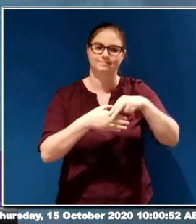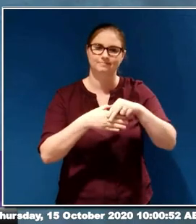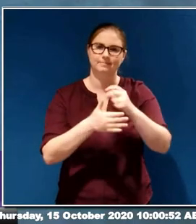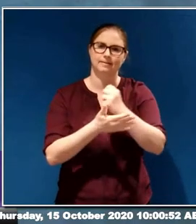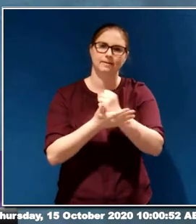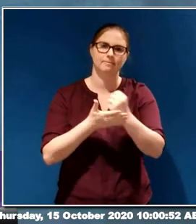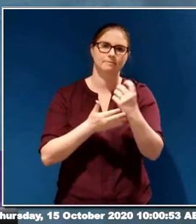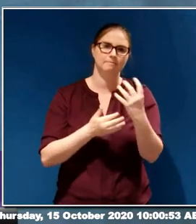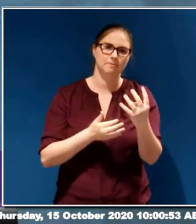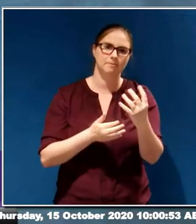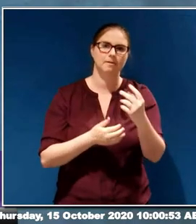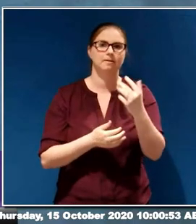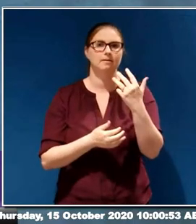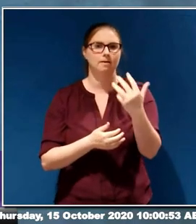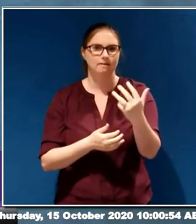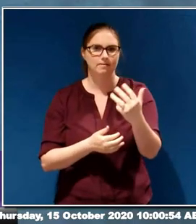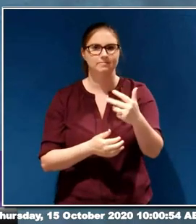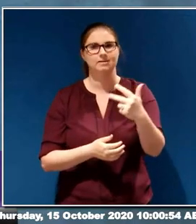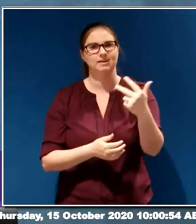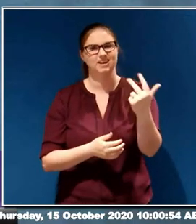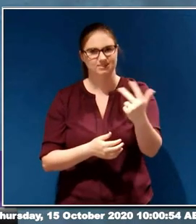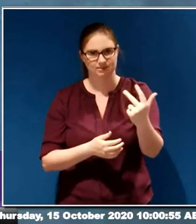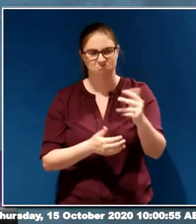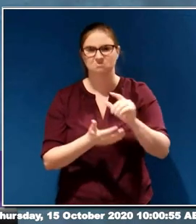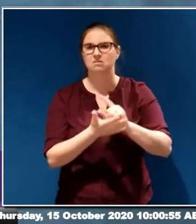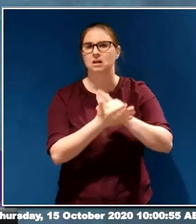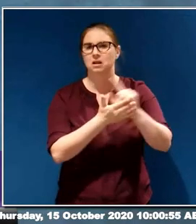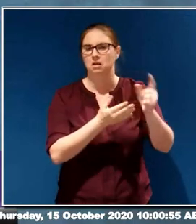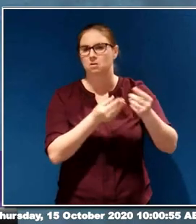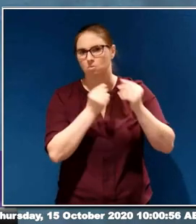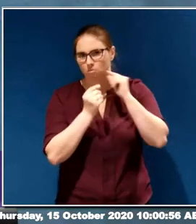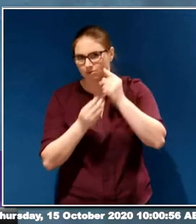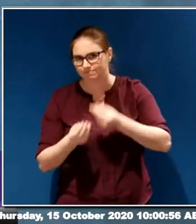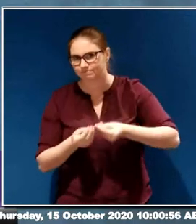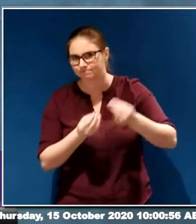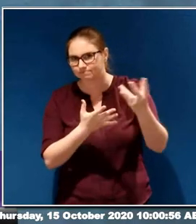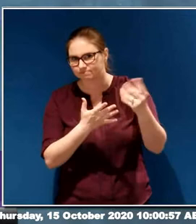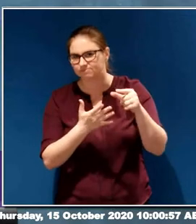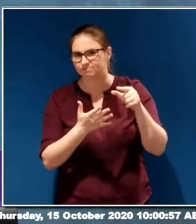that statement and ask that it be marked Exhibit 7.117